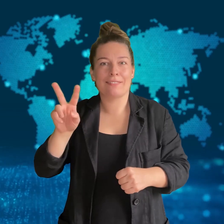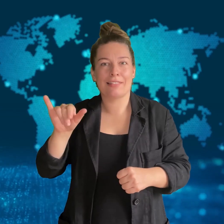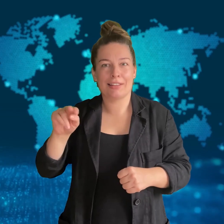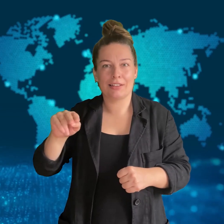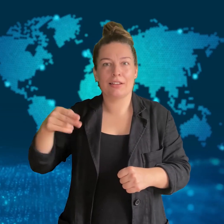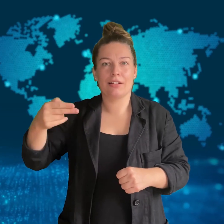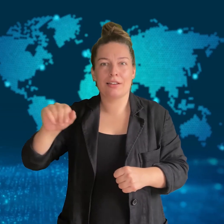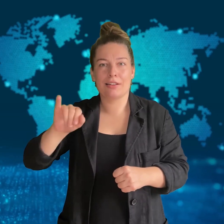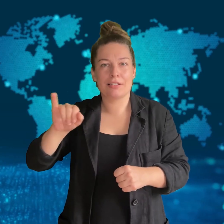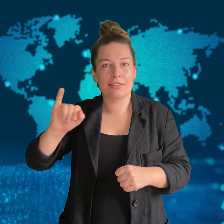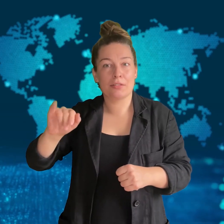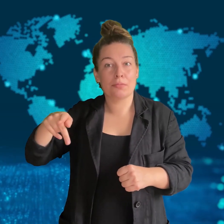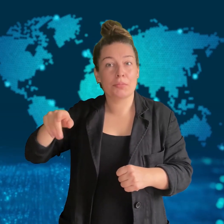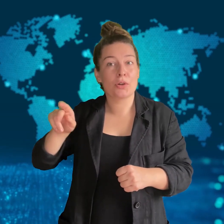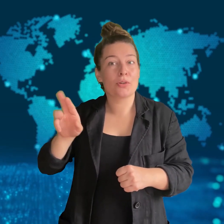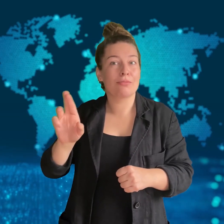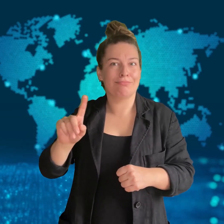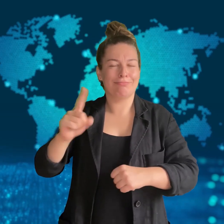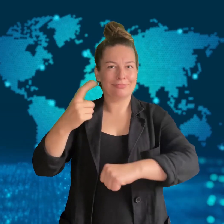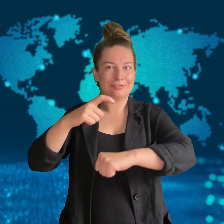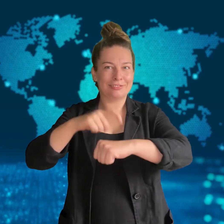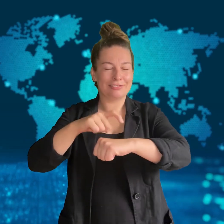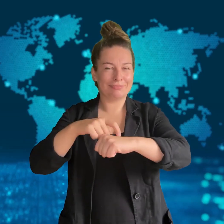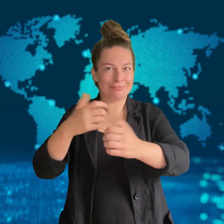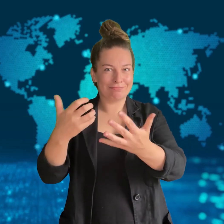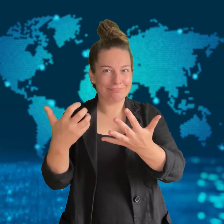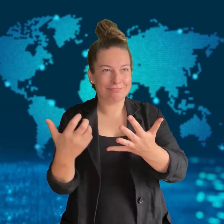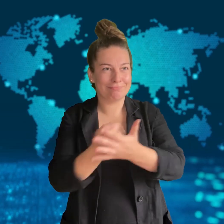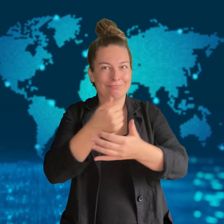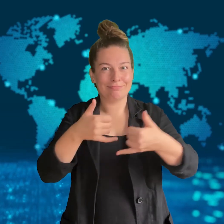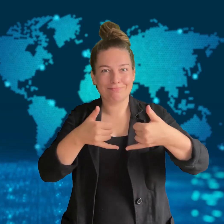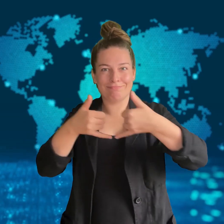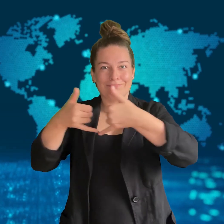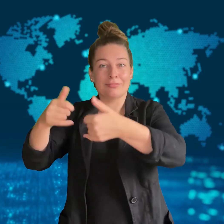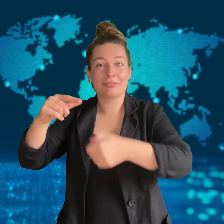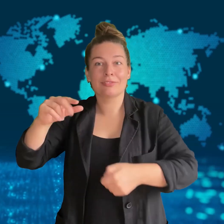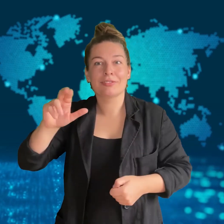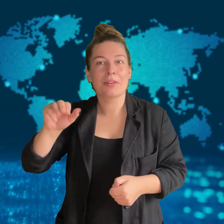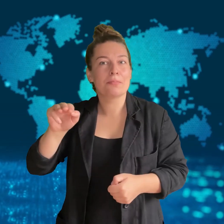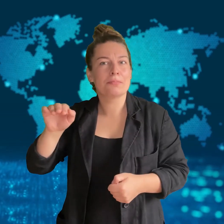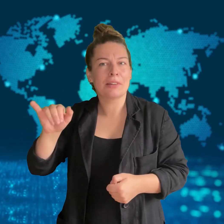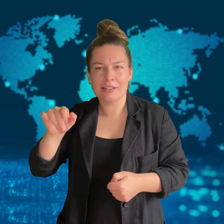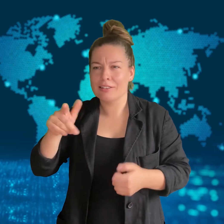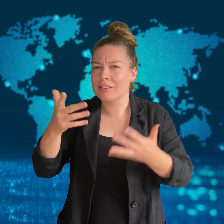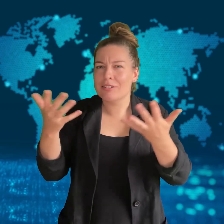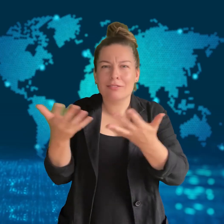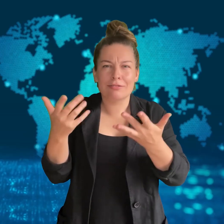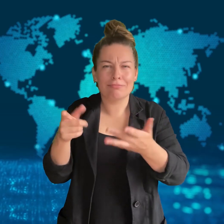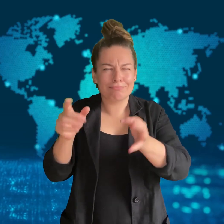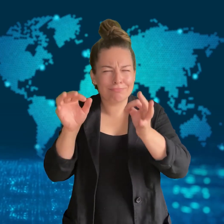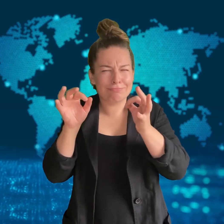Following her death, there were waves of protests in the country.